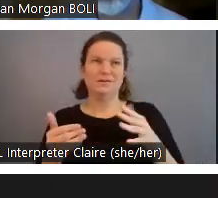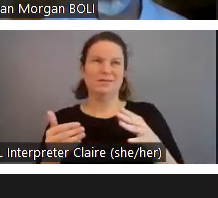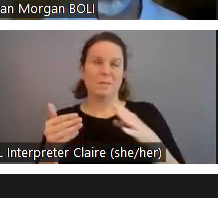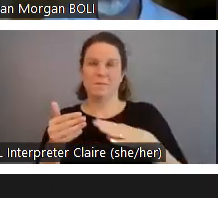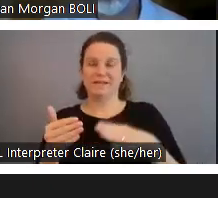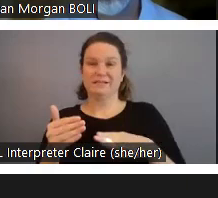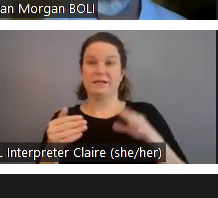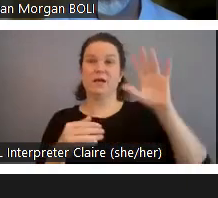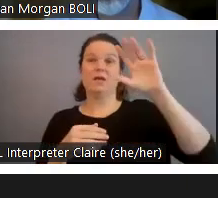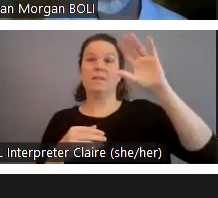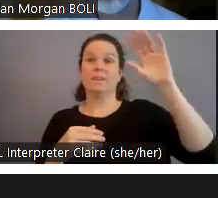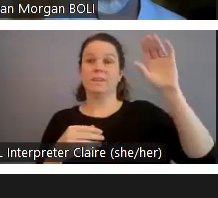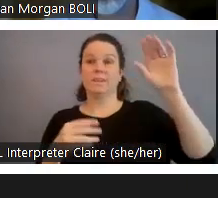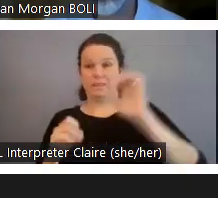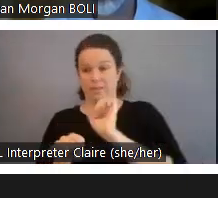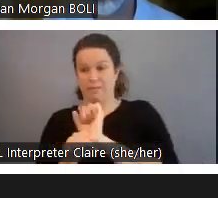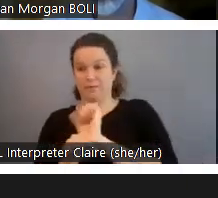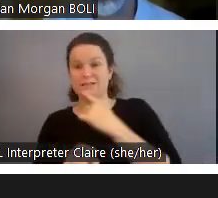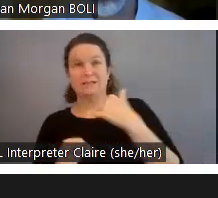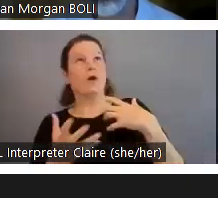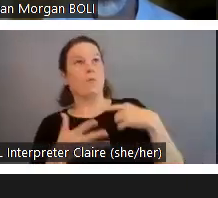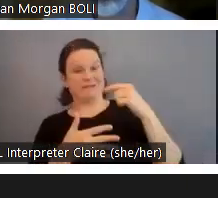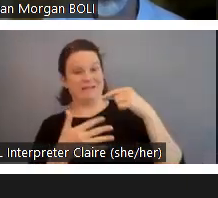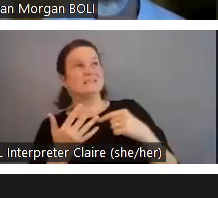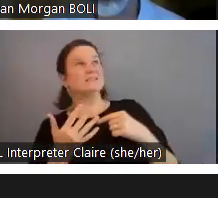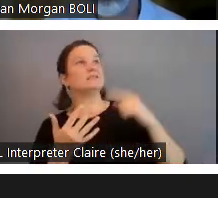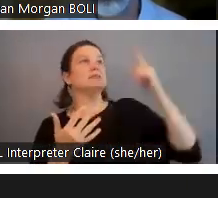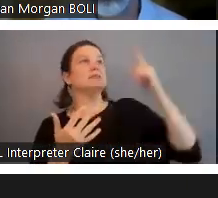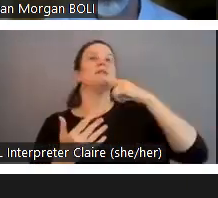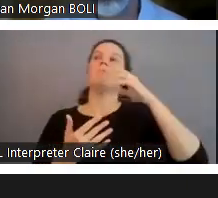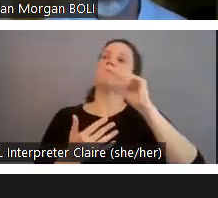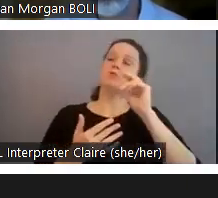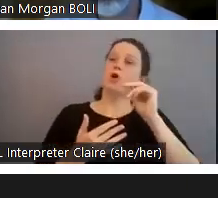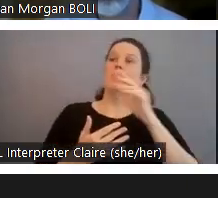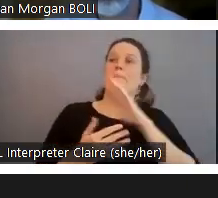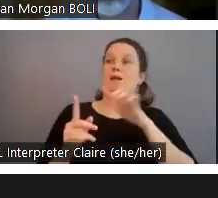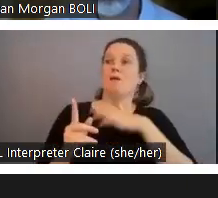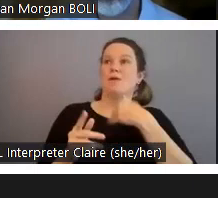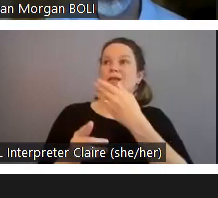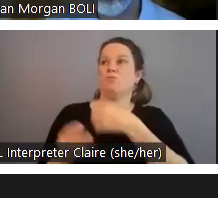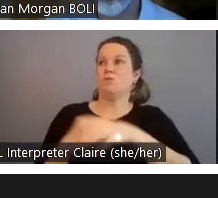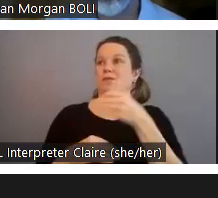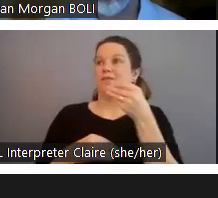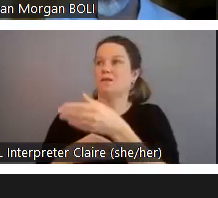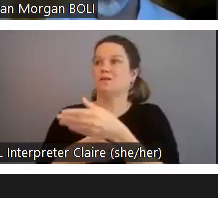gets, employee gets to say, "I want this." Employer gets to say, "No, but I'll give you this." Employee says, "Well, what about